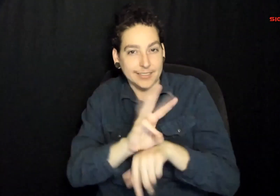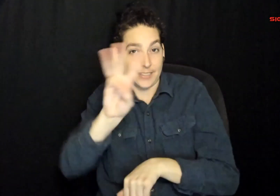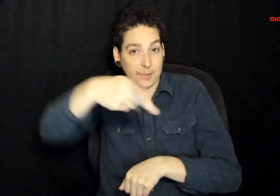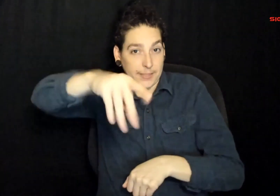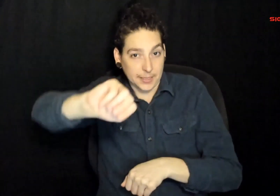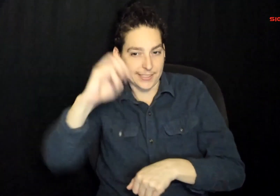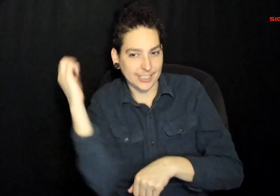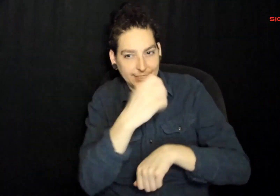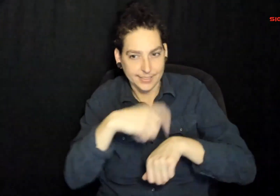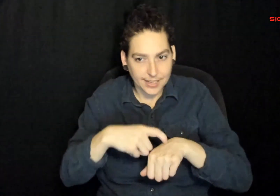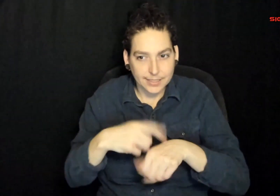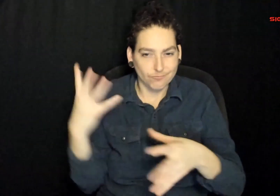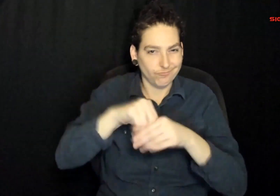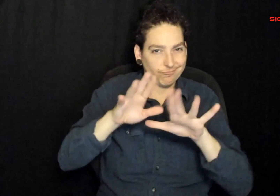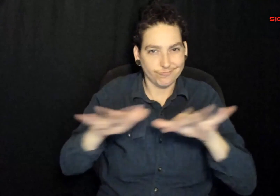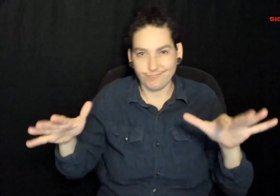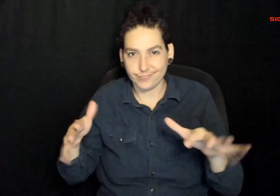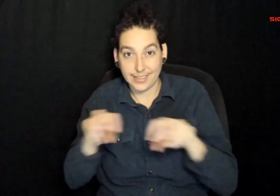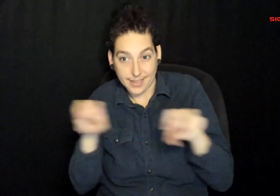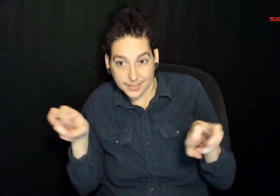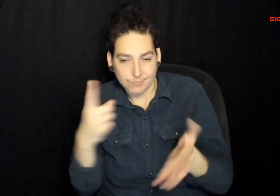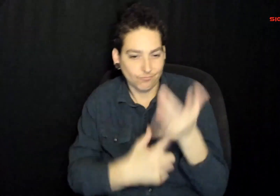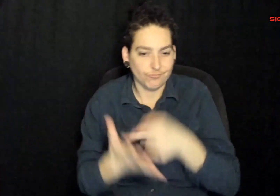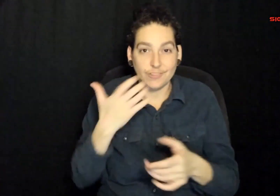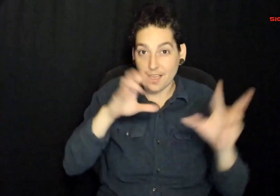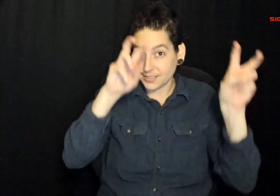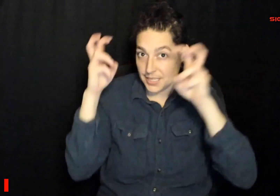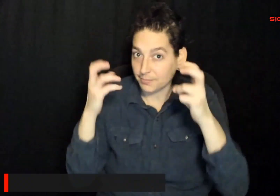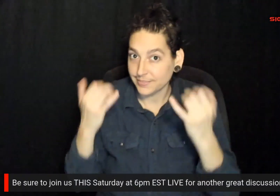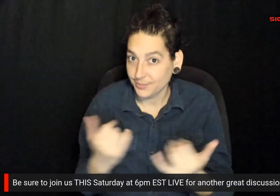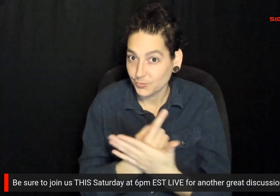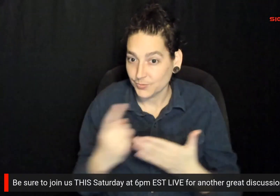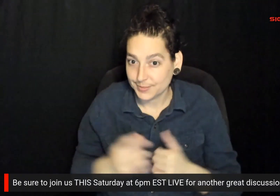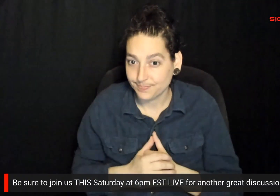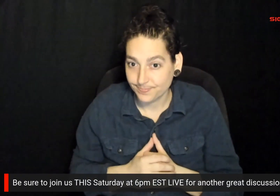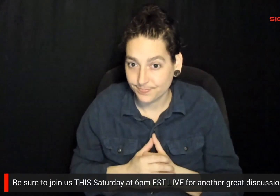Eastern time join us for a live panel of diverse guests to discuss the hot topics of the week